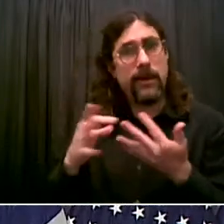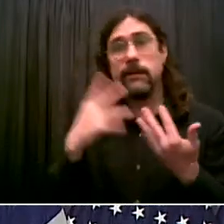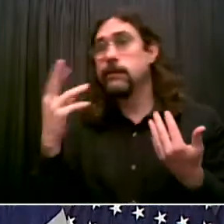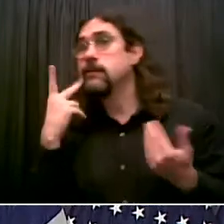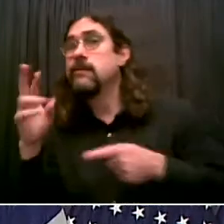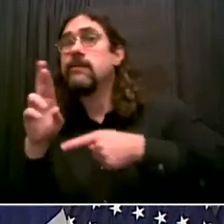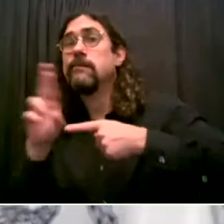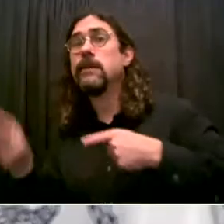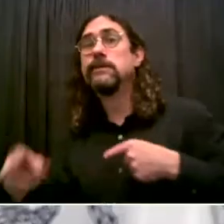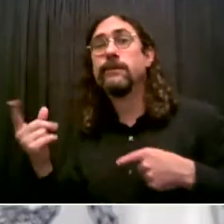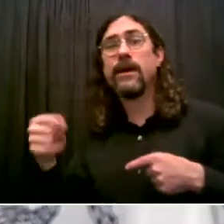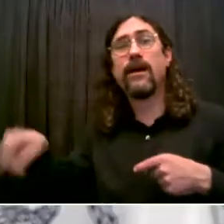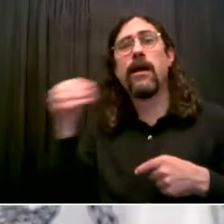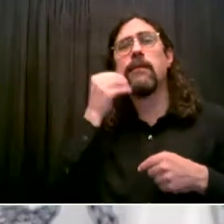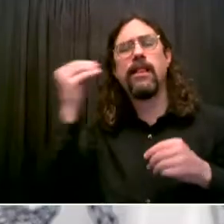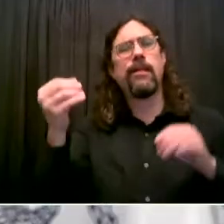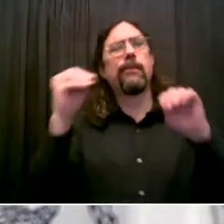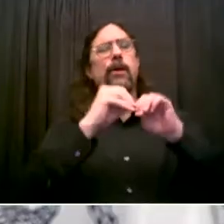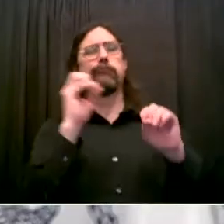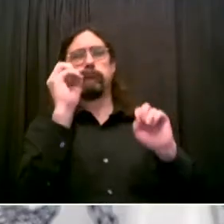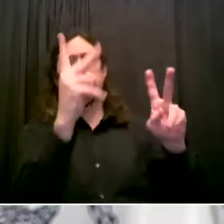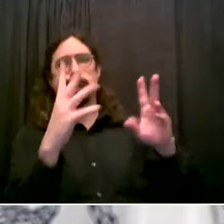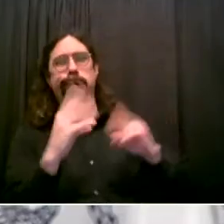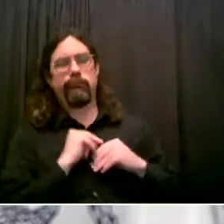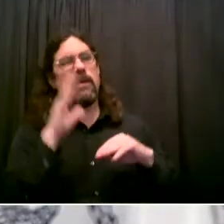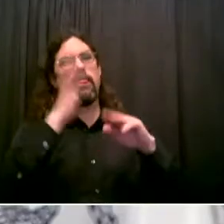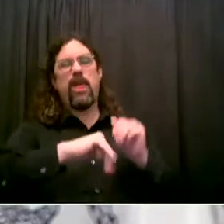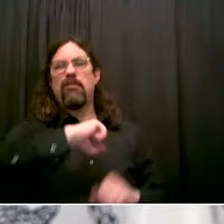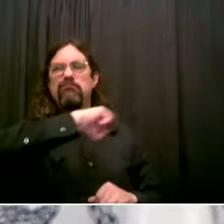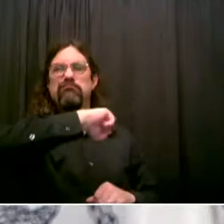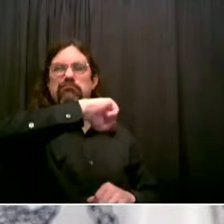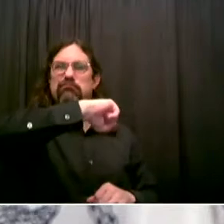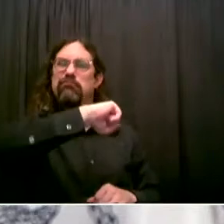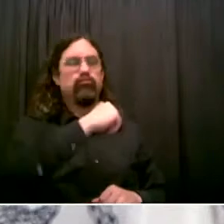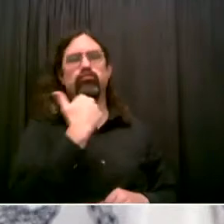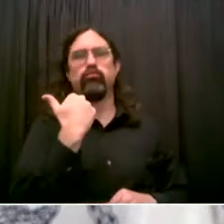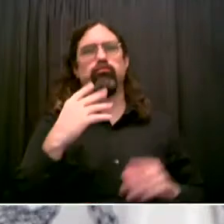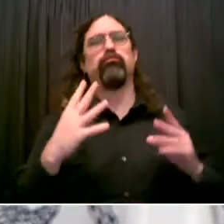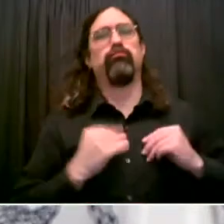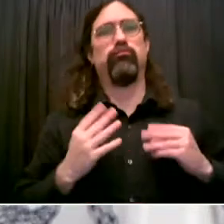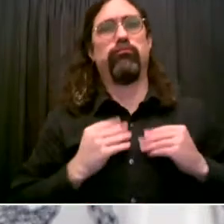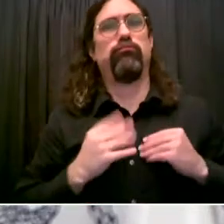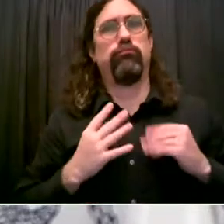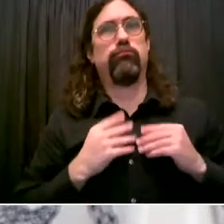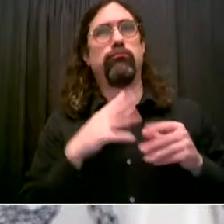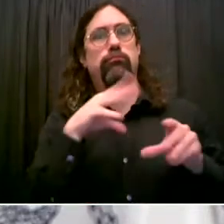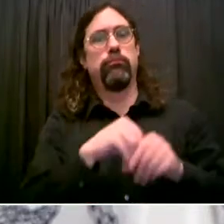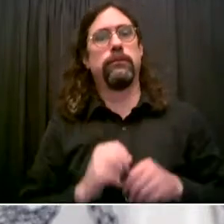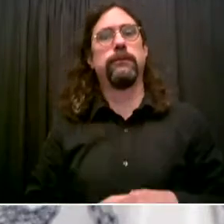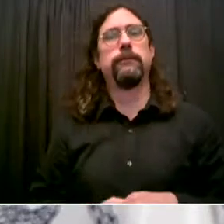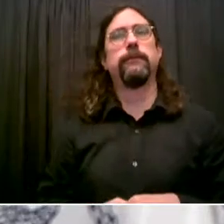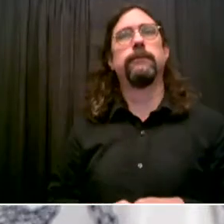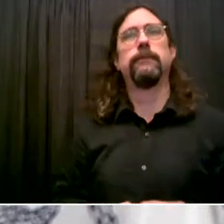NEW HOUSING RESOURCES TO HELP PEOPLE DURING A DIFFICULT TIME.